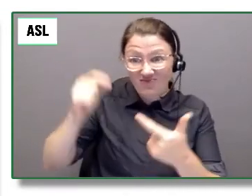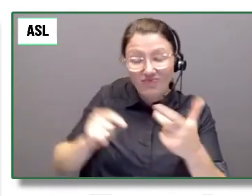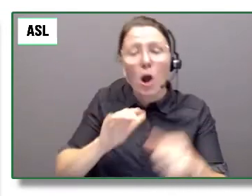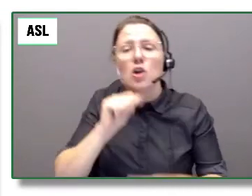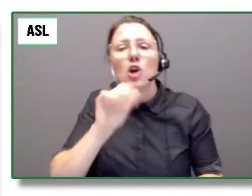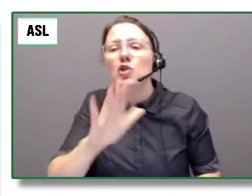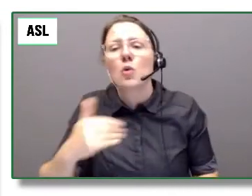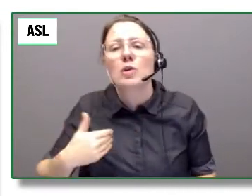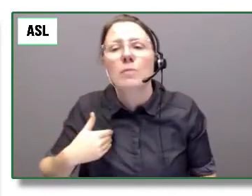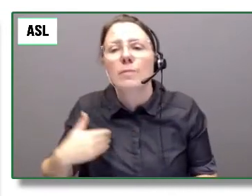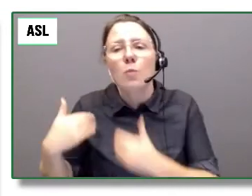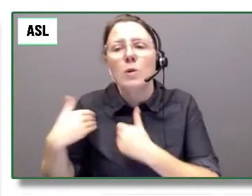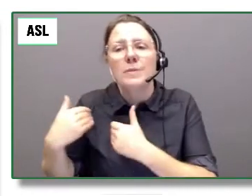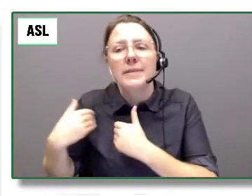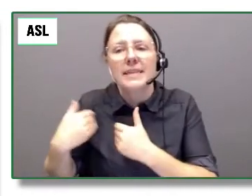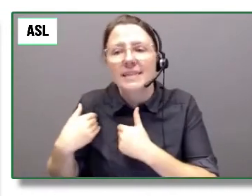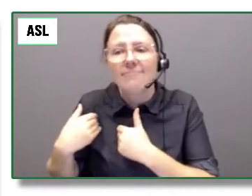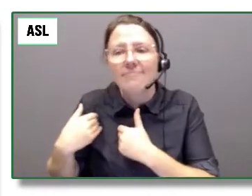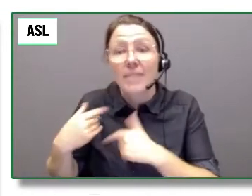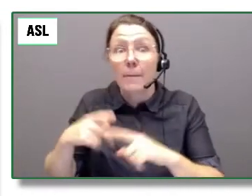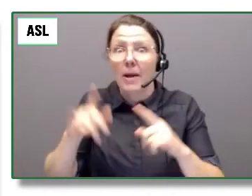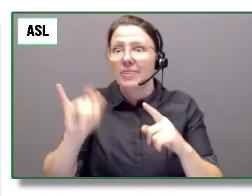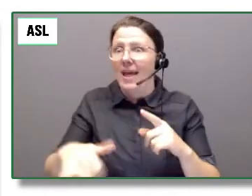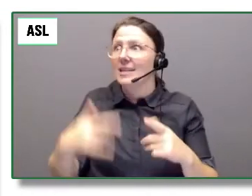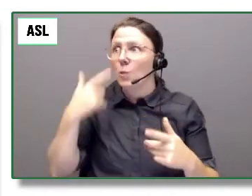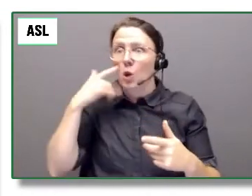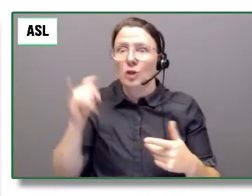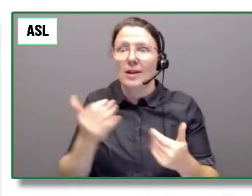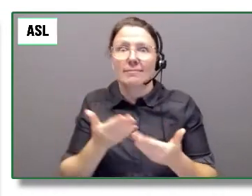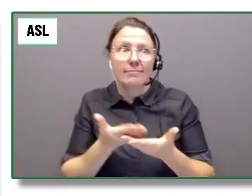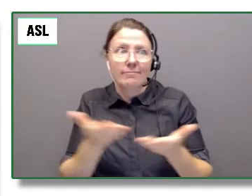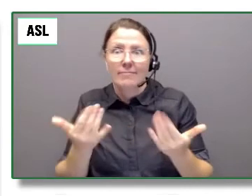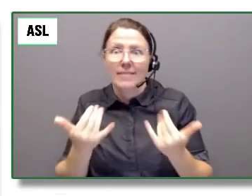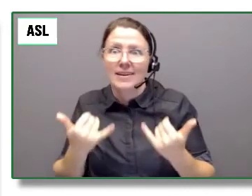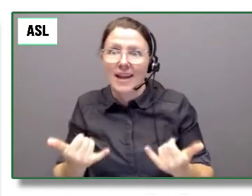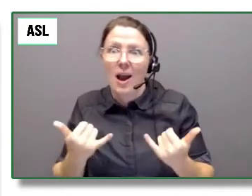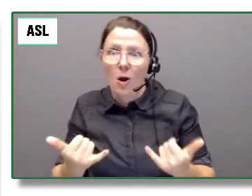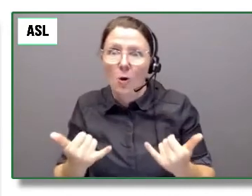space. That's our job as advocates, as allies as